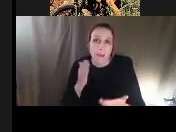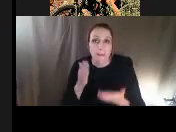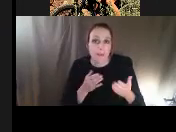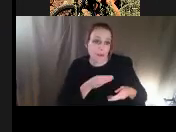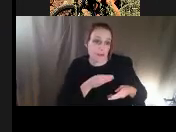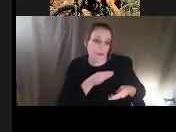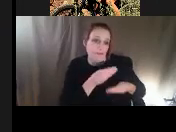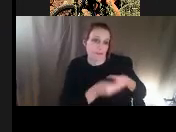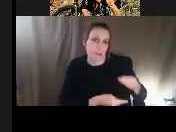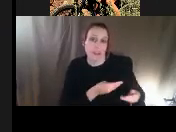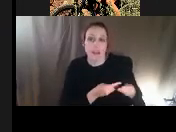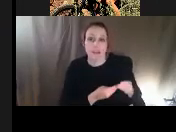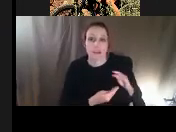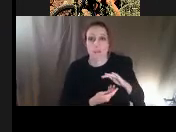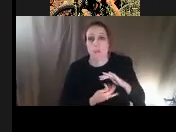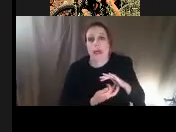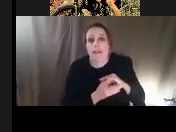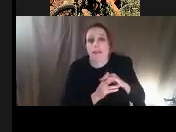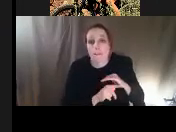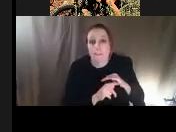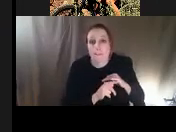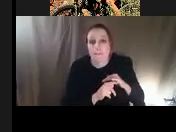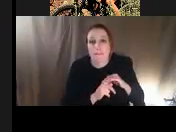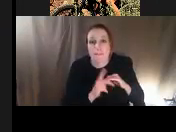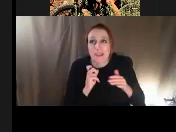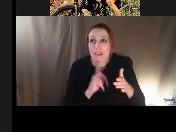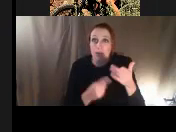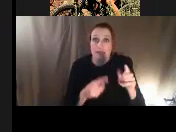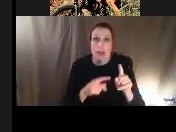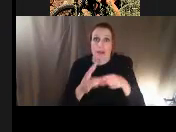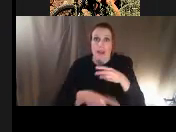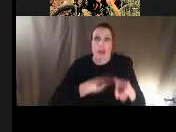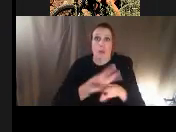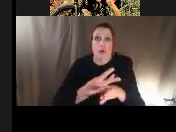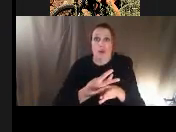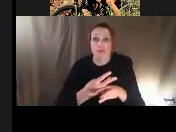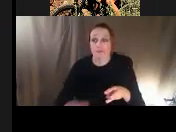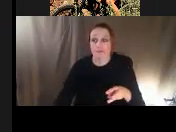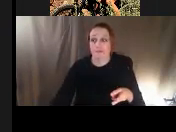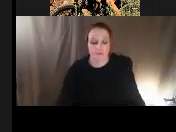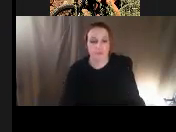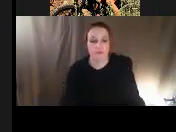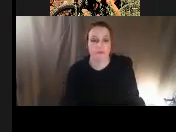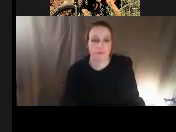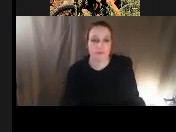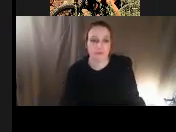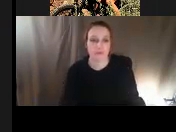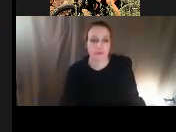happening, or continues to happen in today's world, as one watches media.